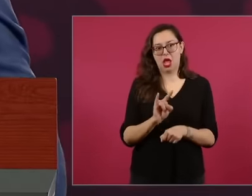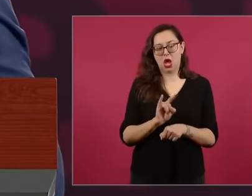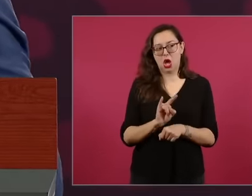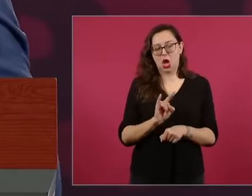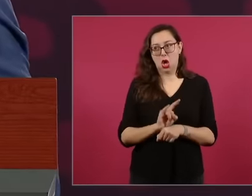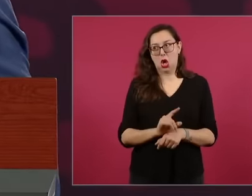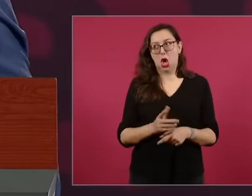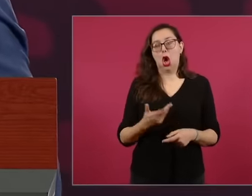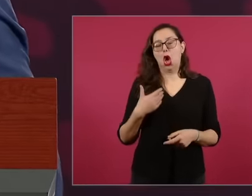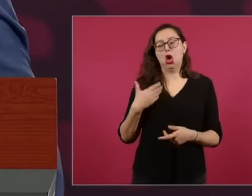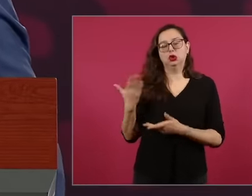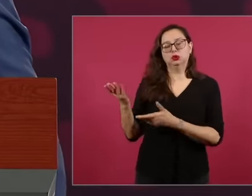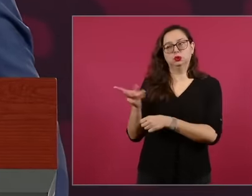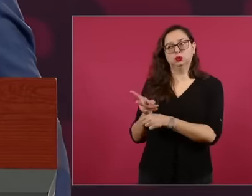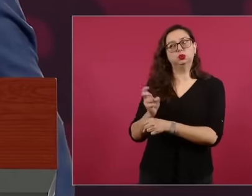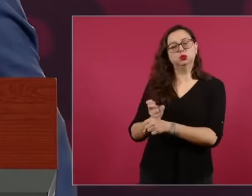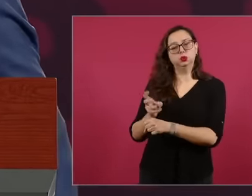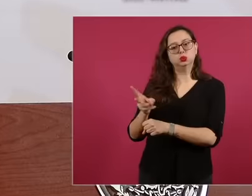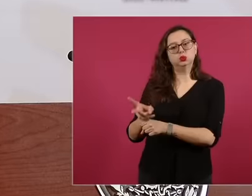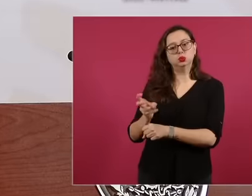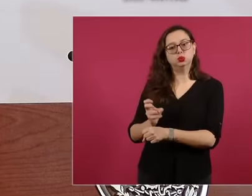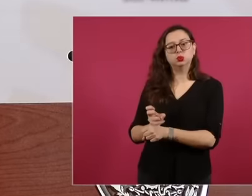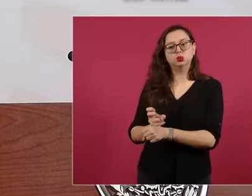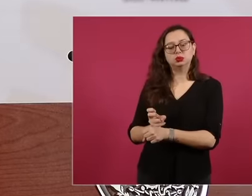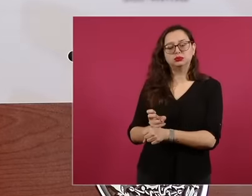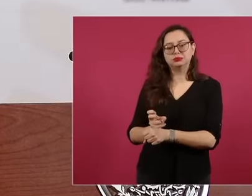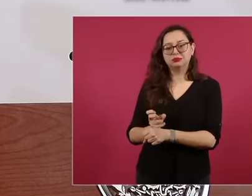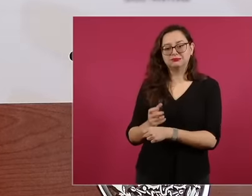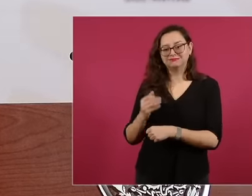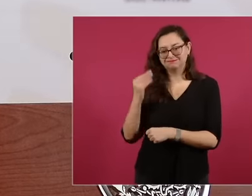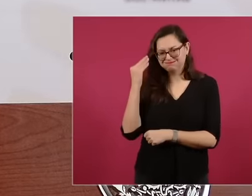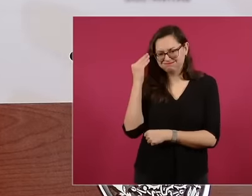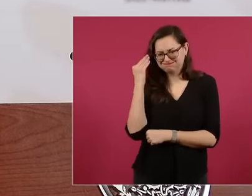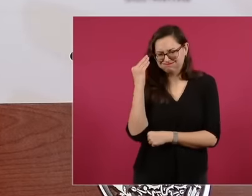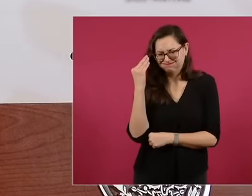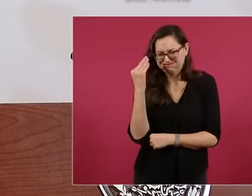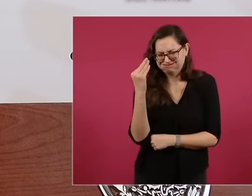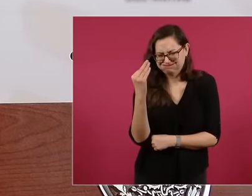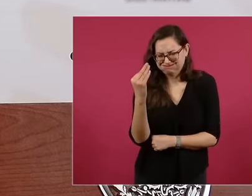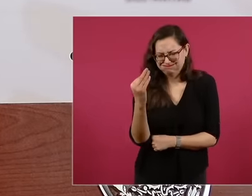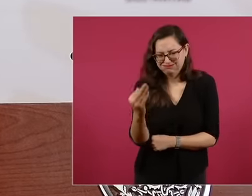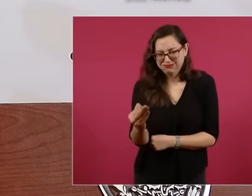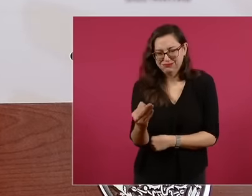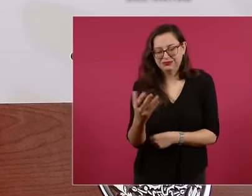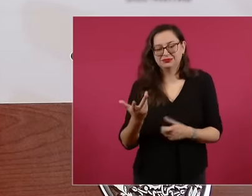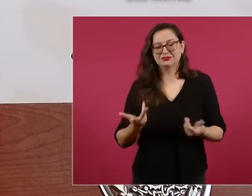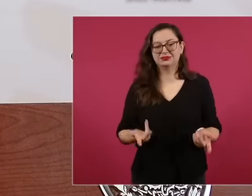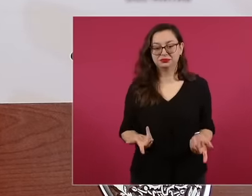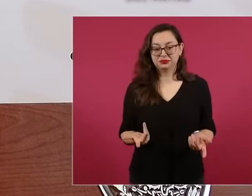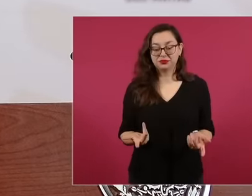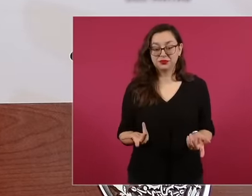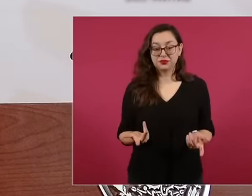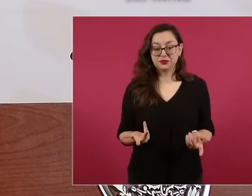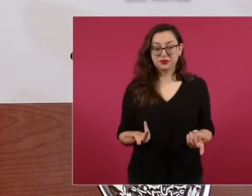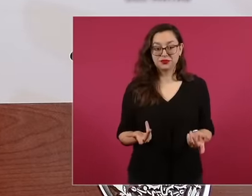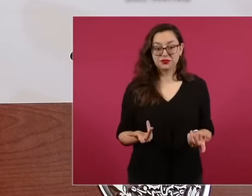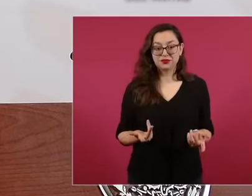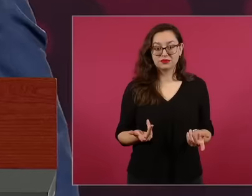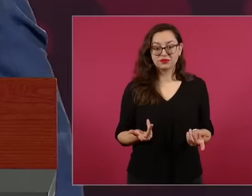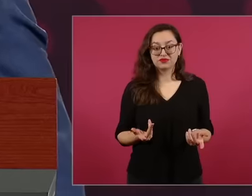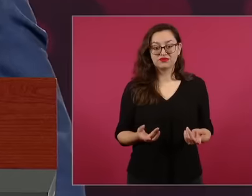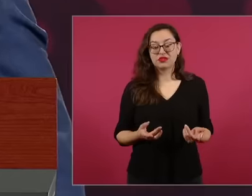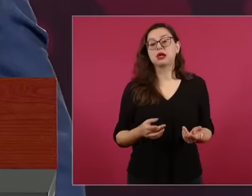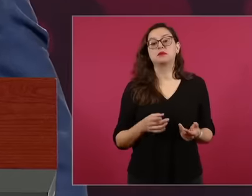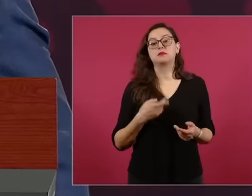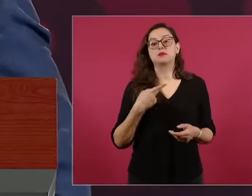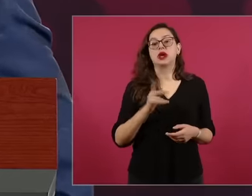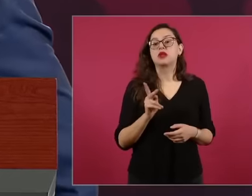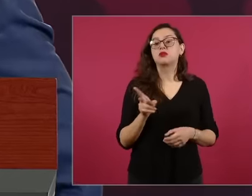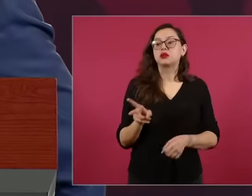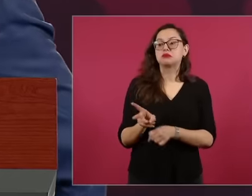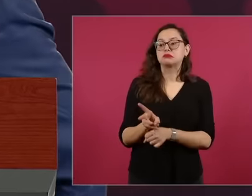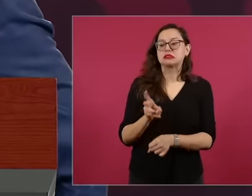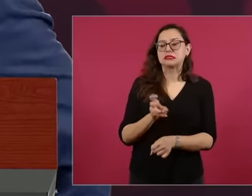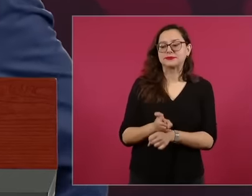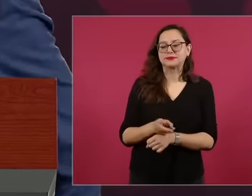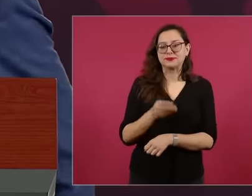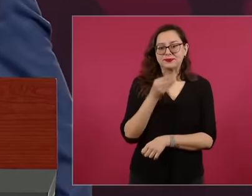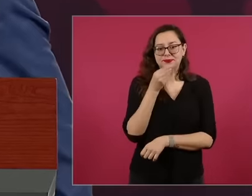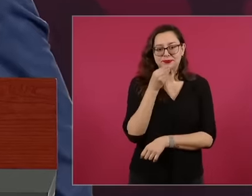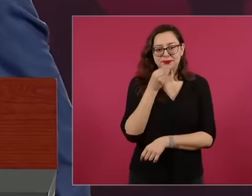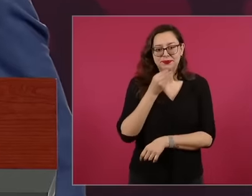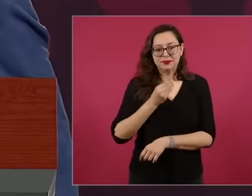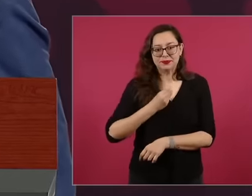plurality but it was to cover the file that that I took advantage of it,